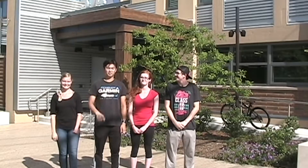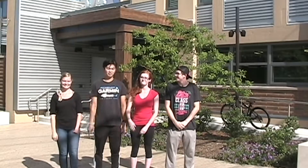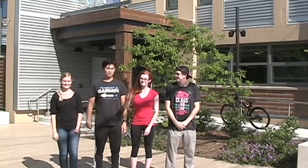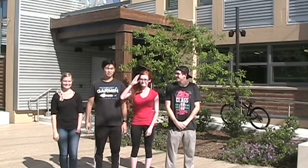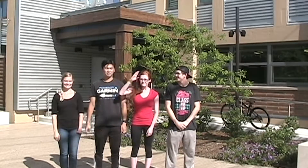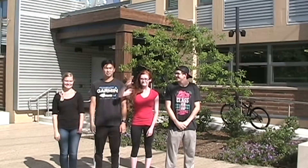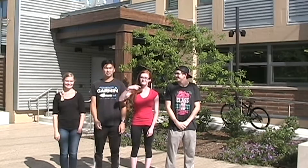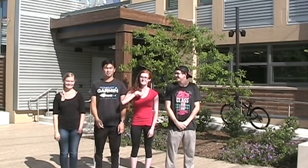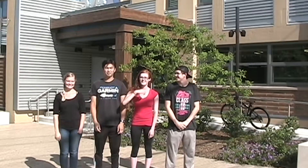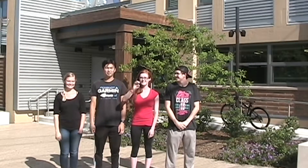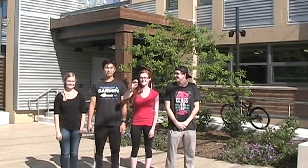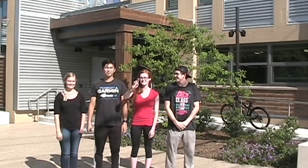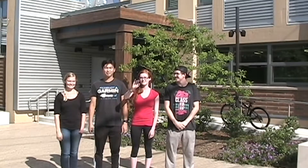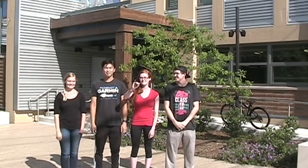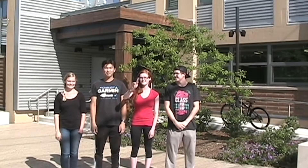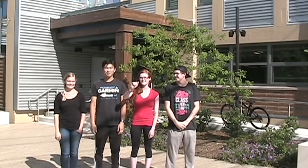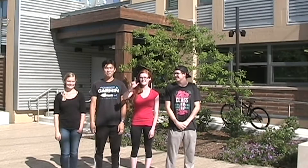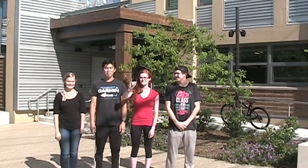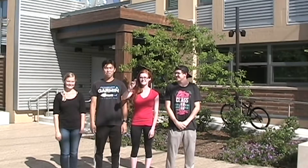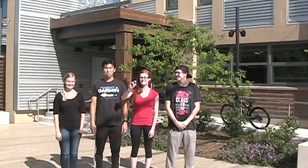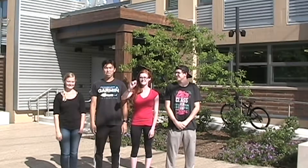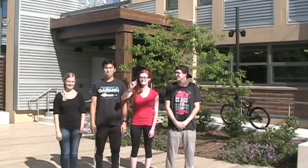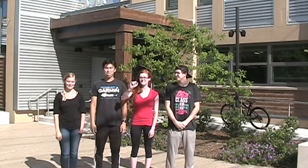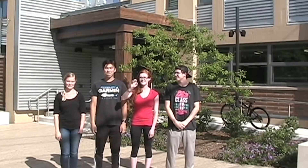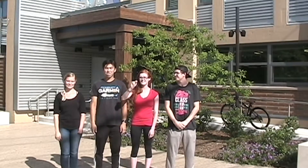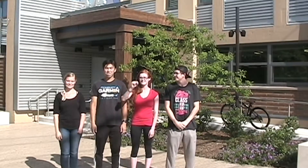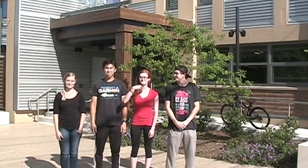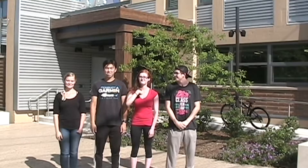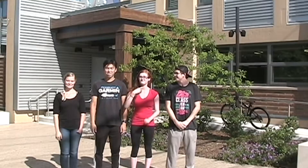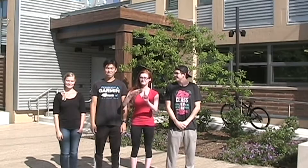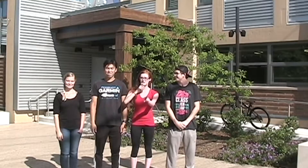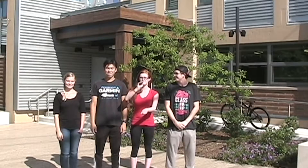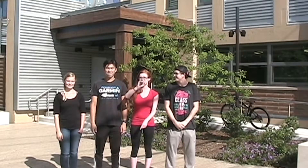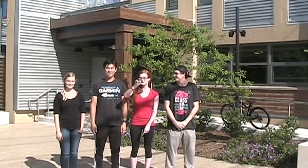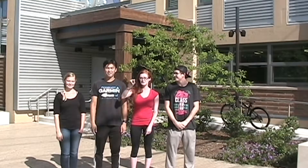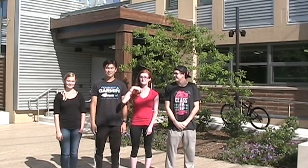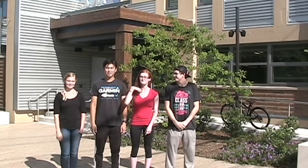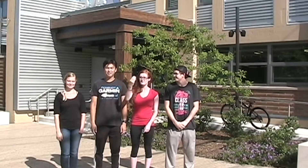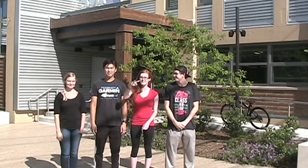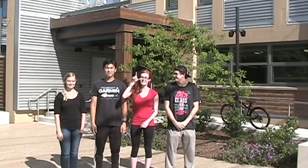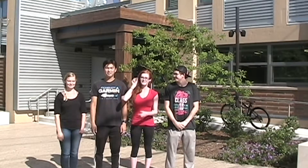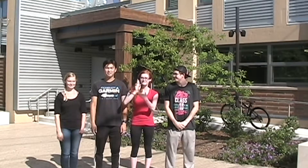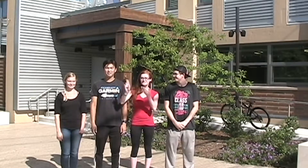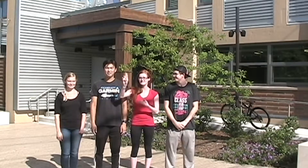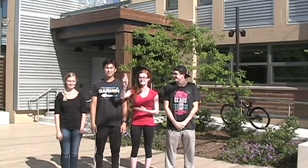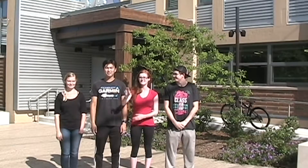Hi, my name is Erika Linstaedt. I'm from Minnesota. I attend Gallaudet University.